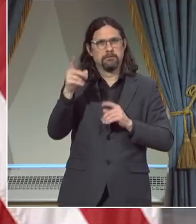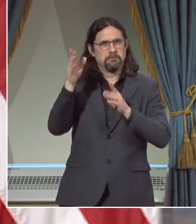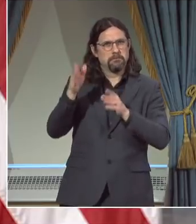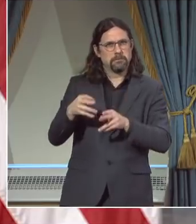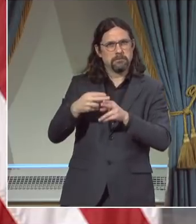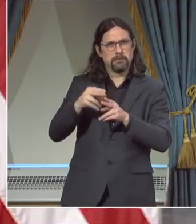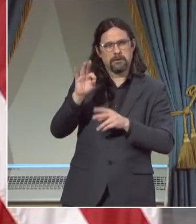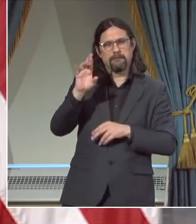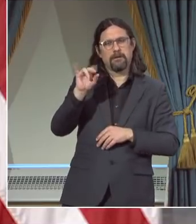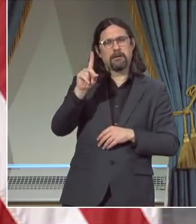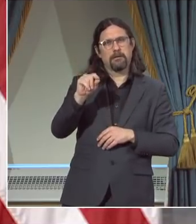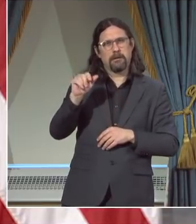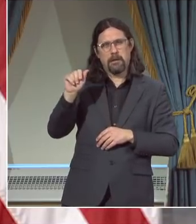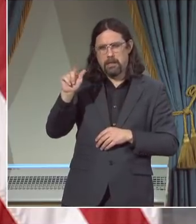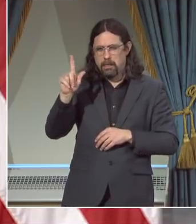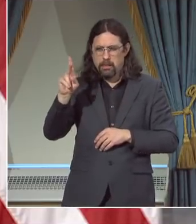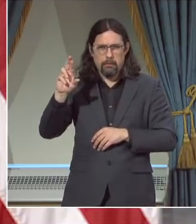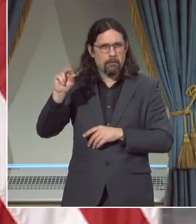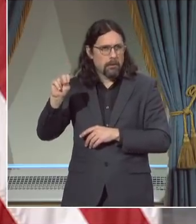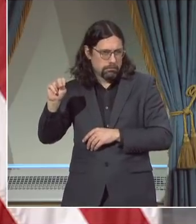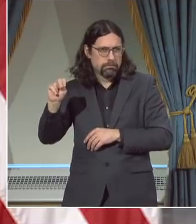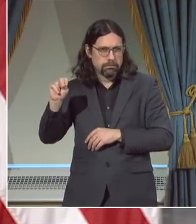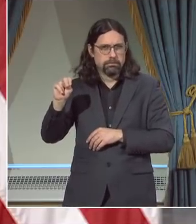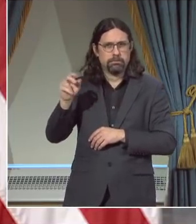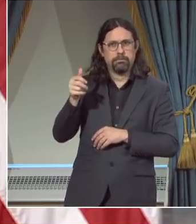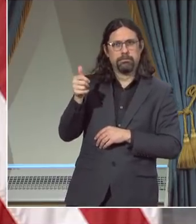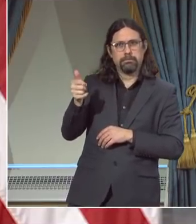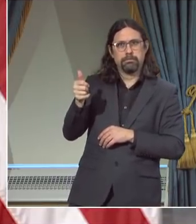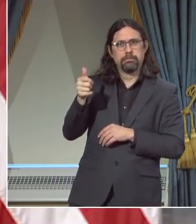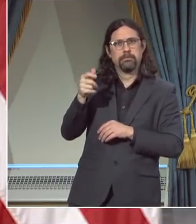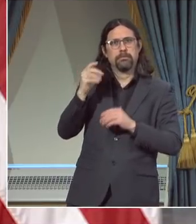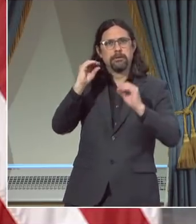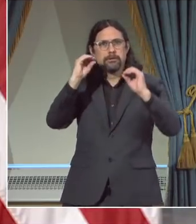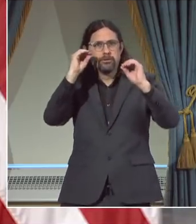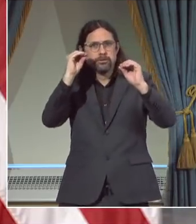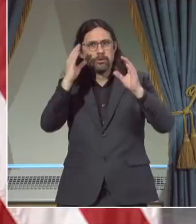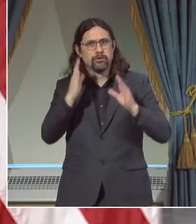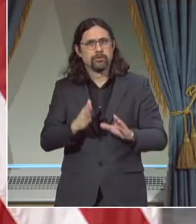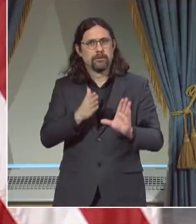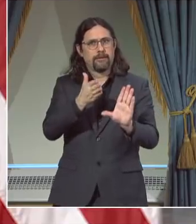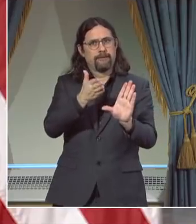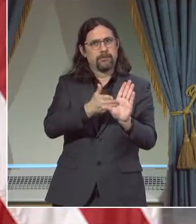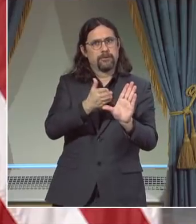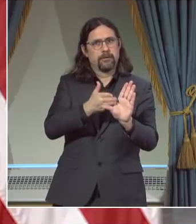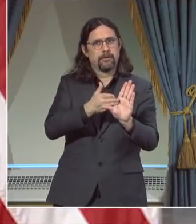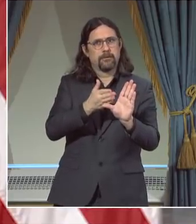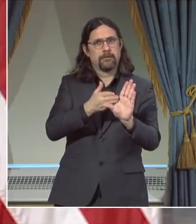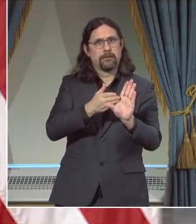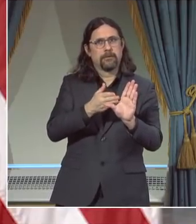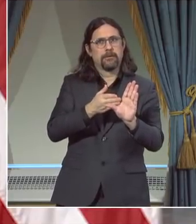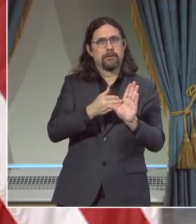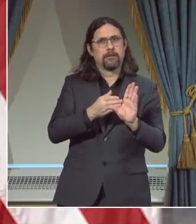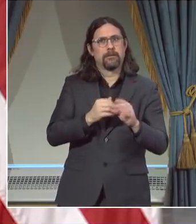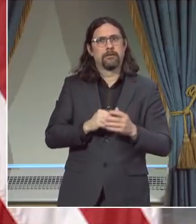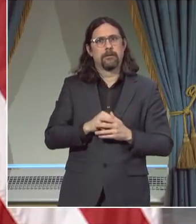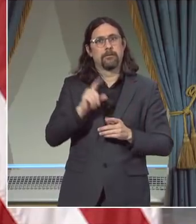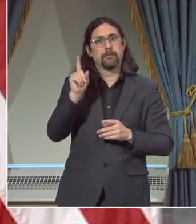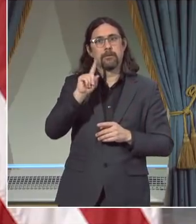BRIEFLY. WE LOST FROM HEALTH AND HUMAN HOSPITALS, A PSYCH EDUCATOR, PREVIOUSLY THE